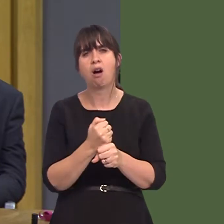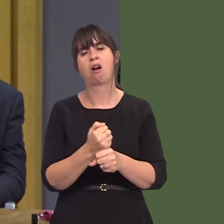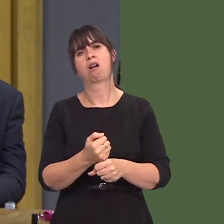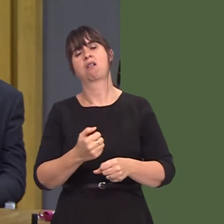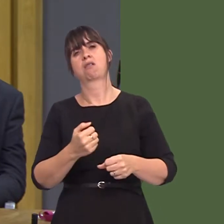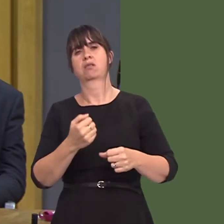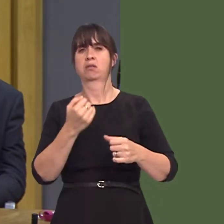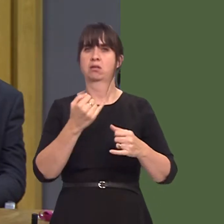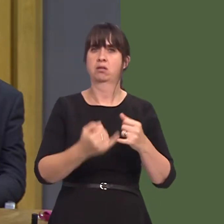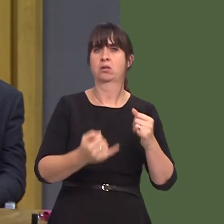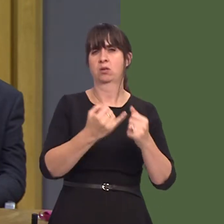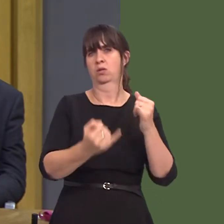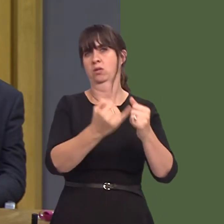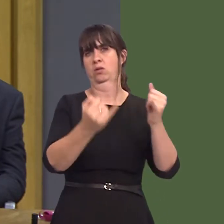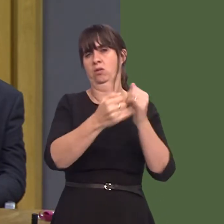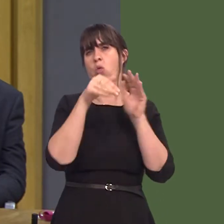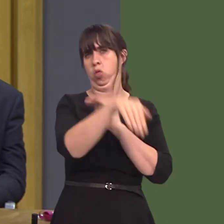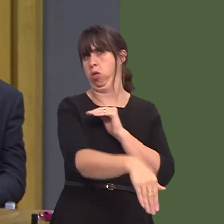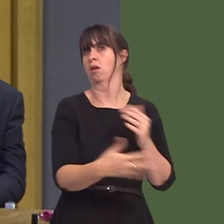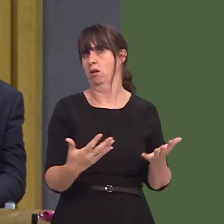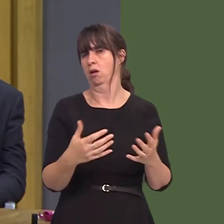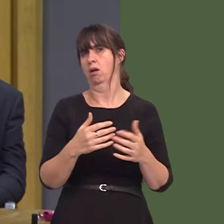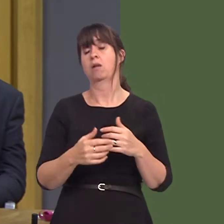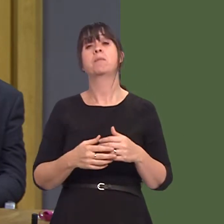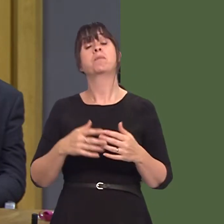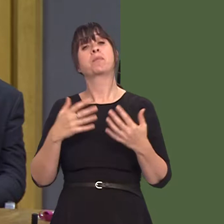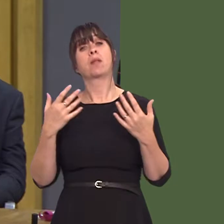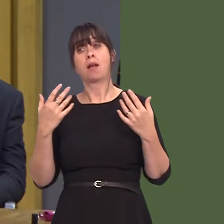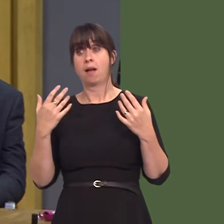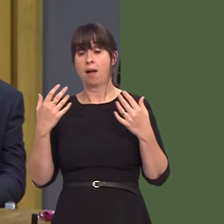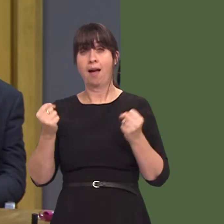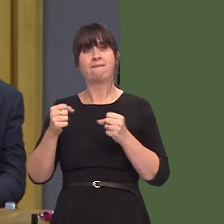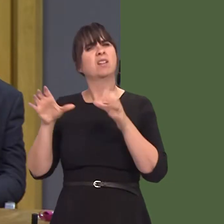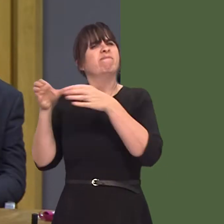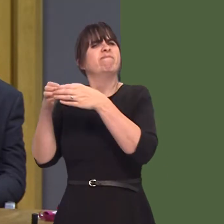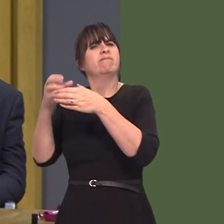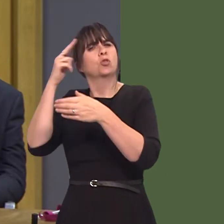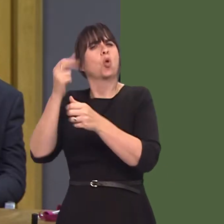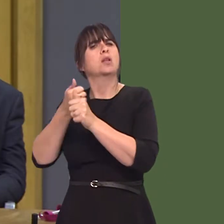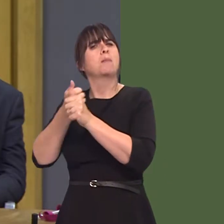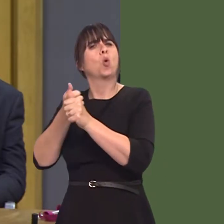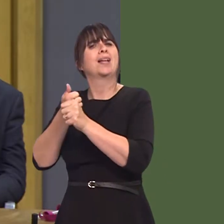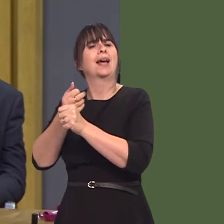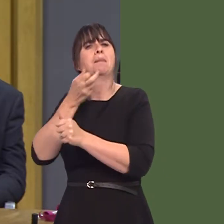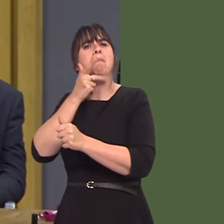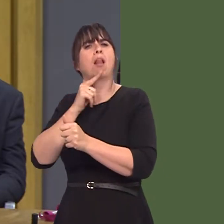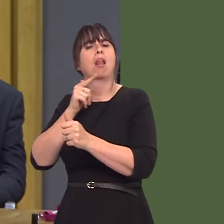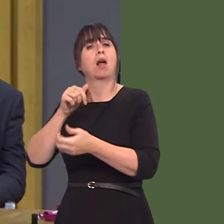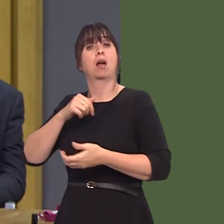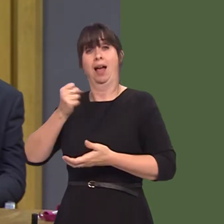Itís for those reasons that we prioritised the Supporting People budget as part of our